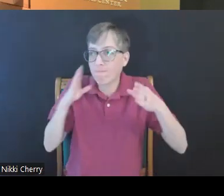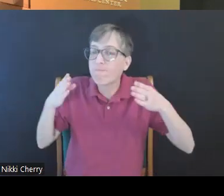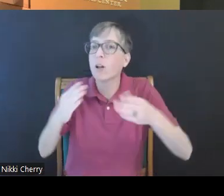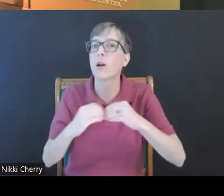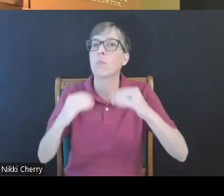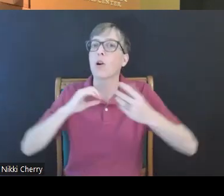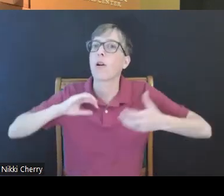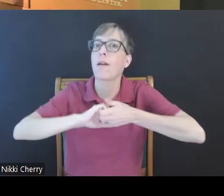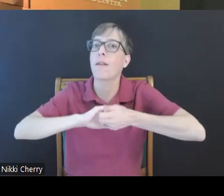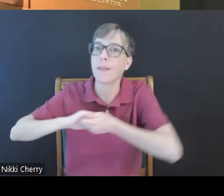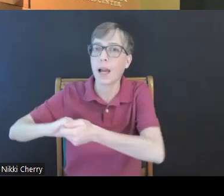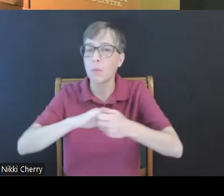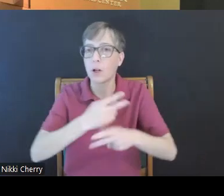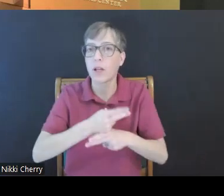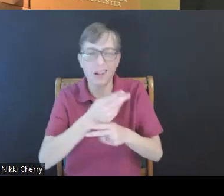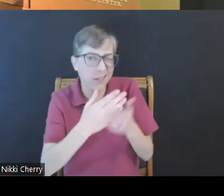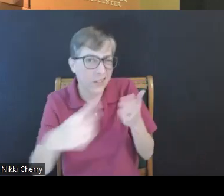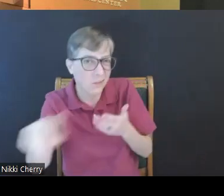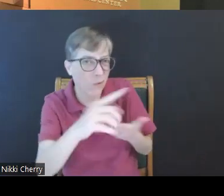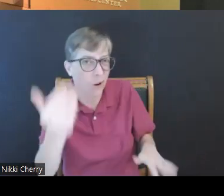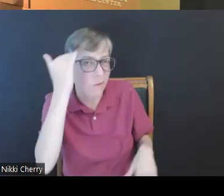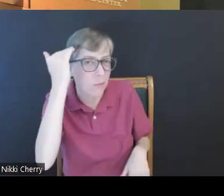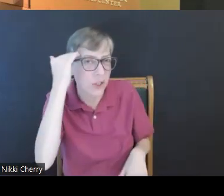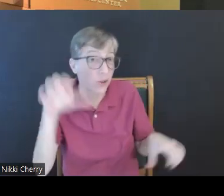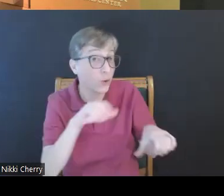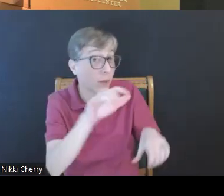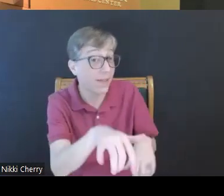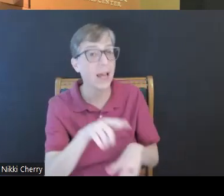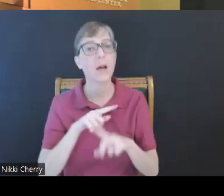care so I won't spend too much time on this but the idea is basically you have a primary care